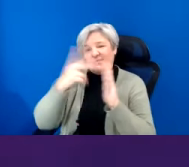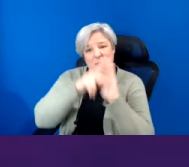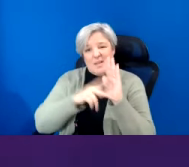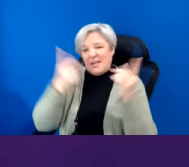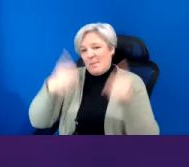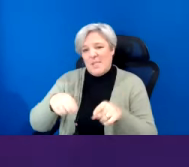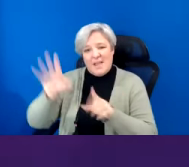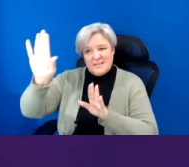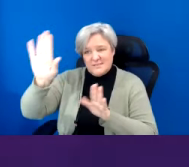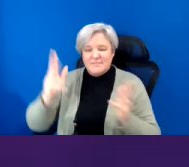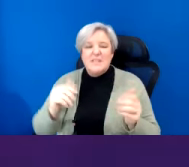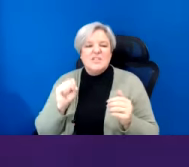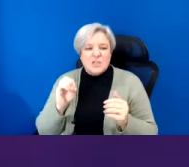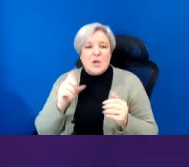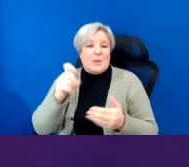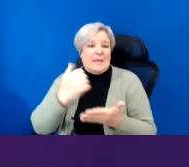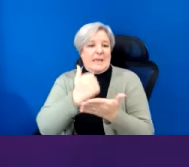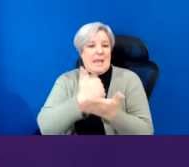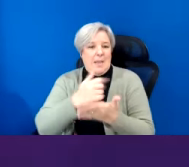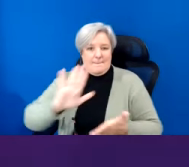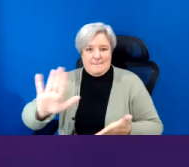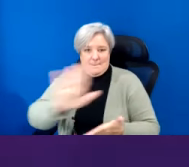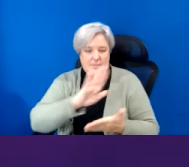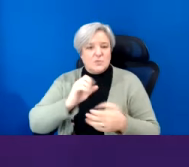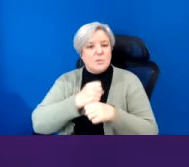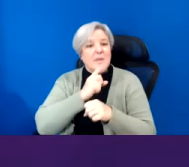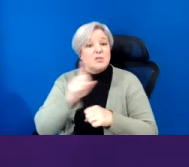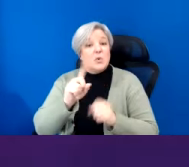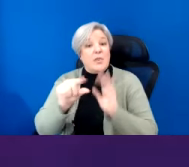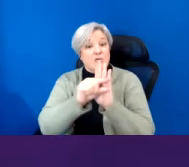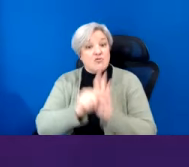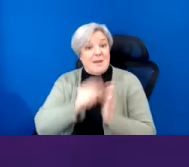and so we need your help to have the grading documents submitted